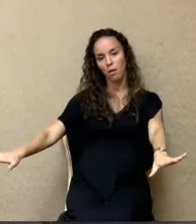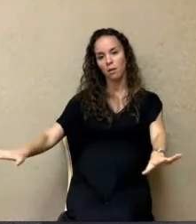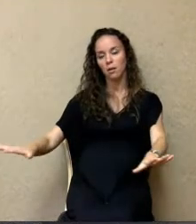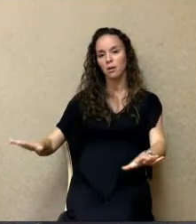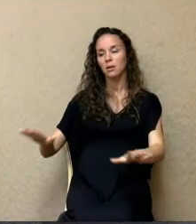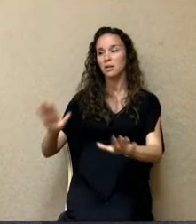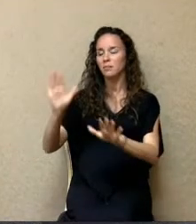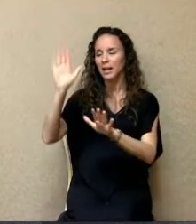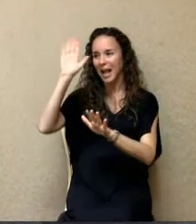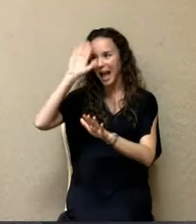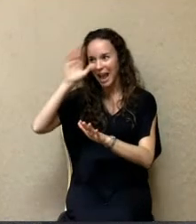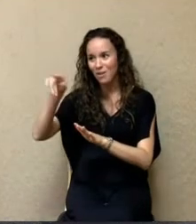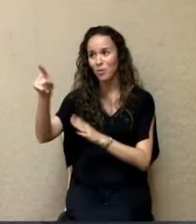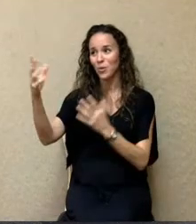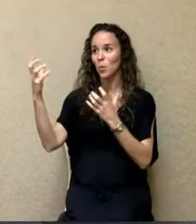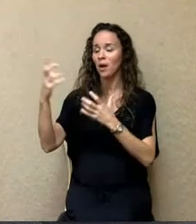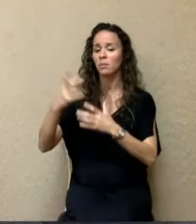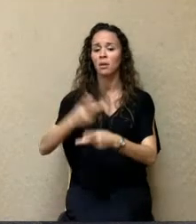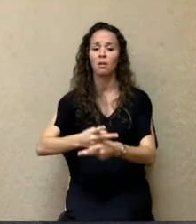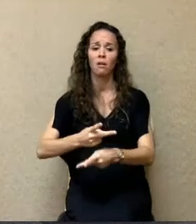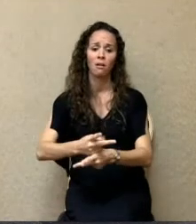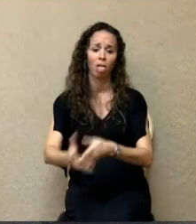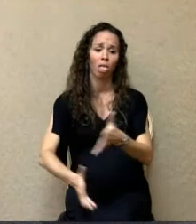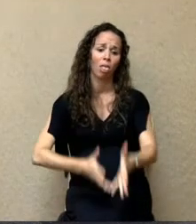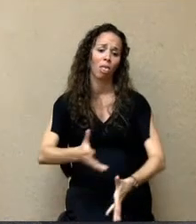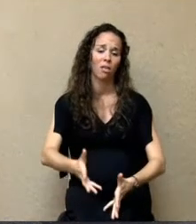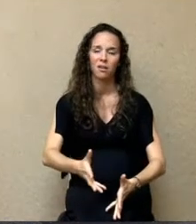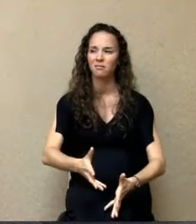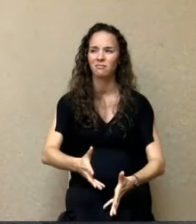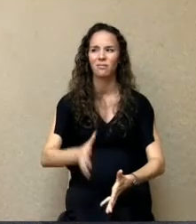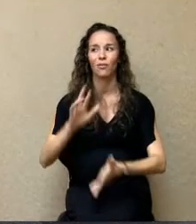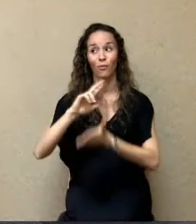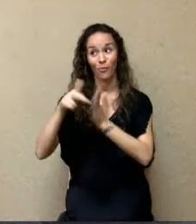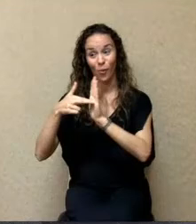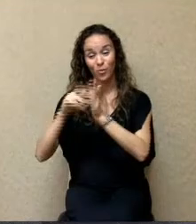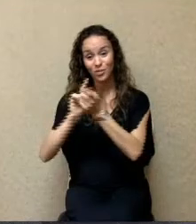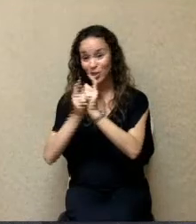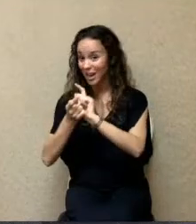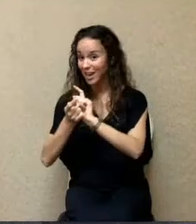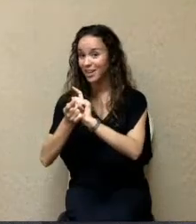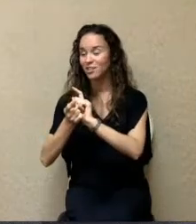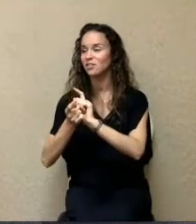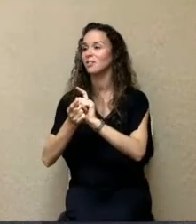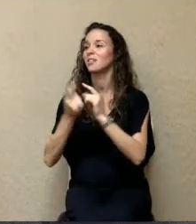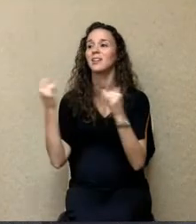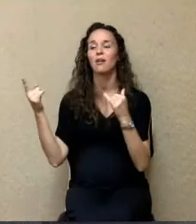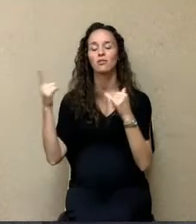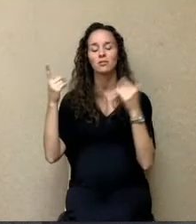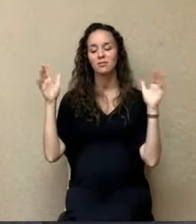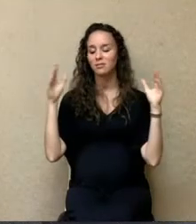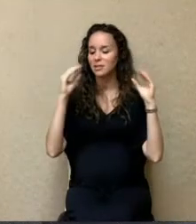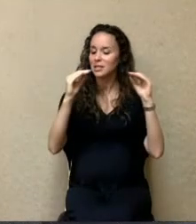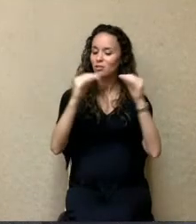I know you want to be a caregiver, but actually your role has changed and it's about supporting and teaching.